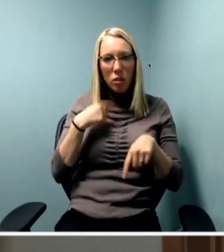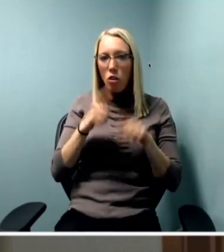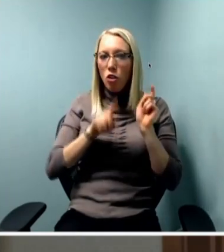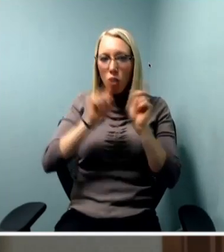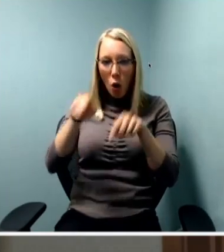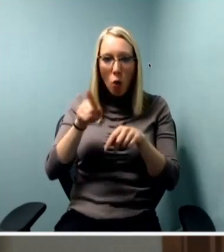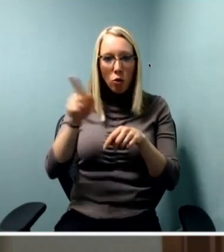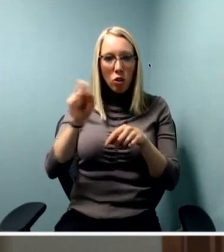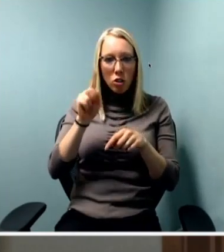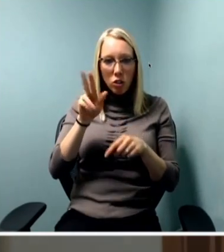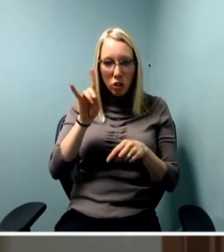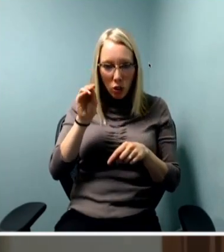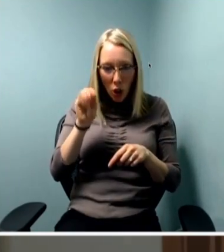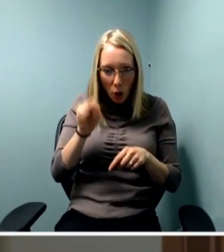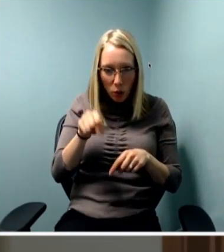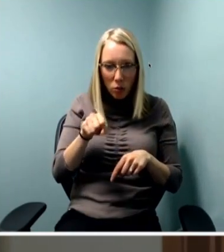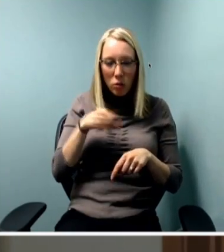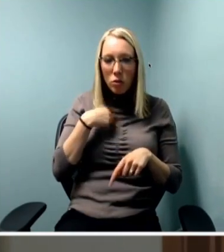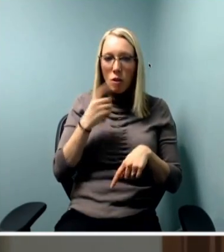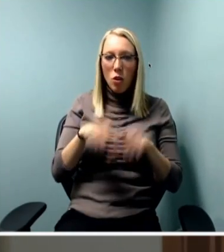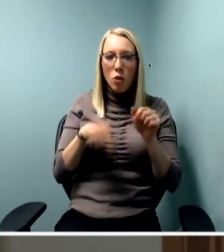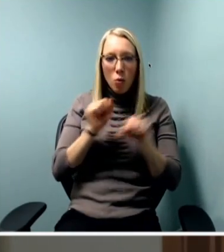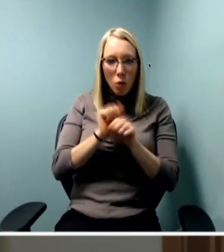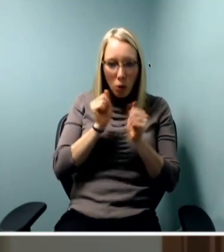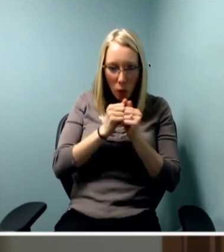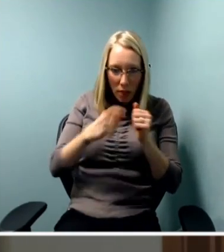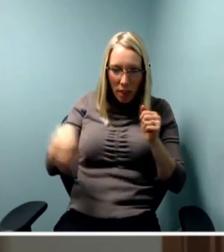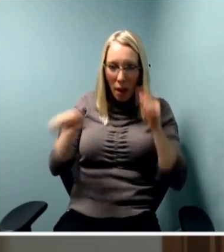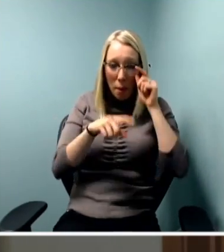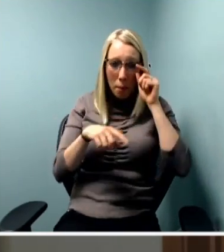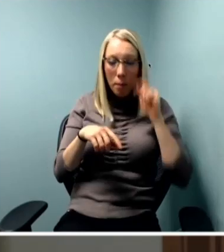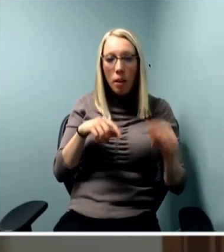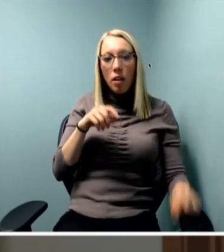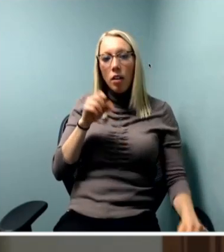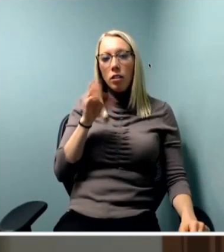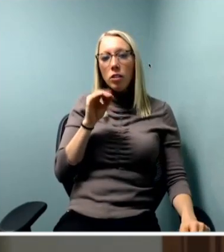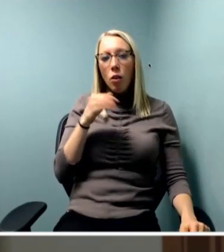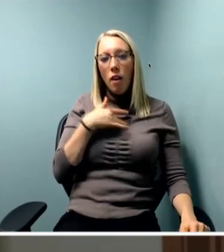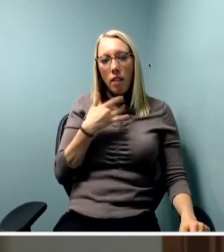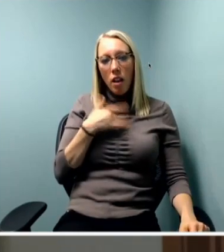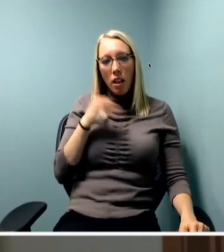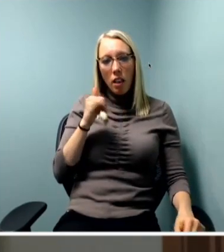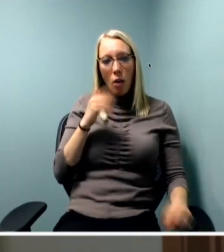And I felt like it would increase, you know, my ability to learn,